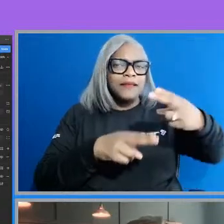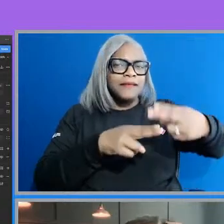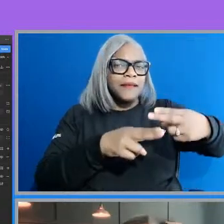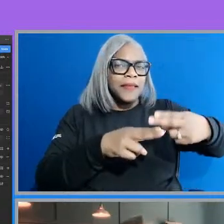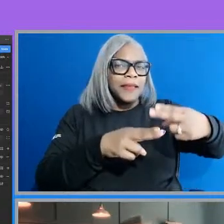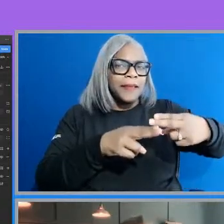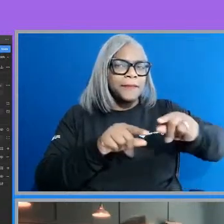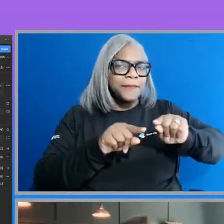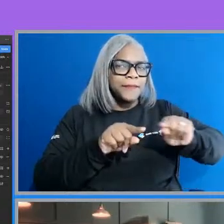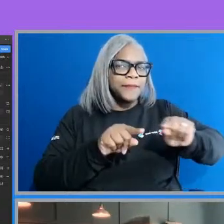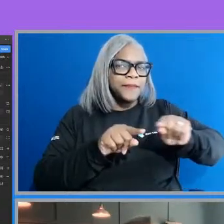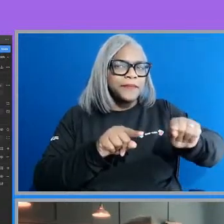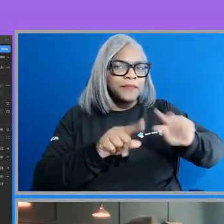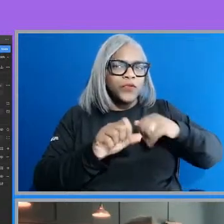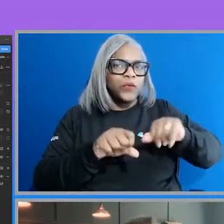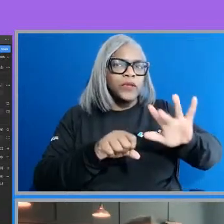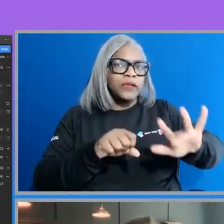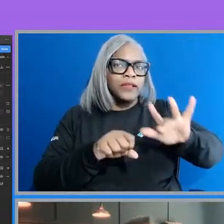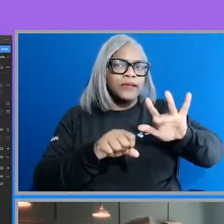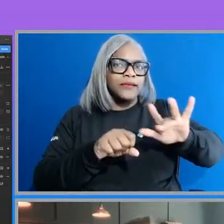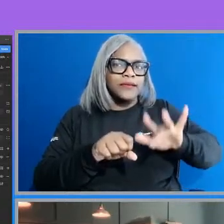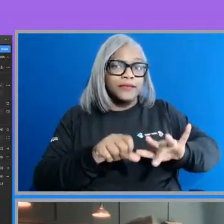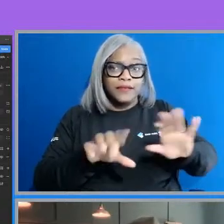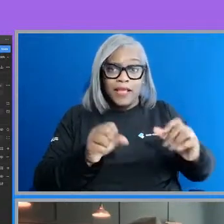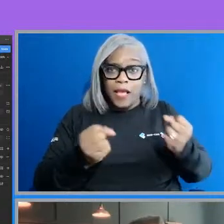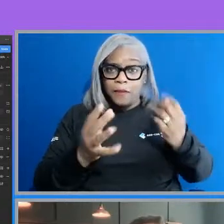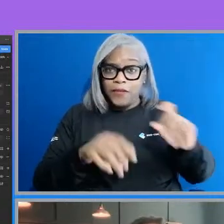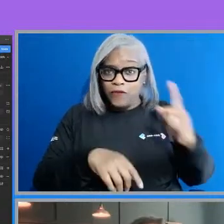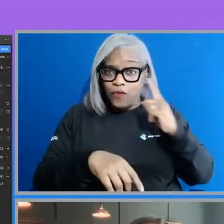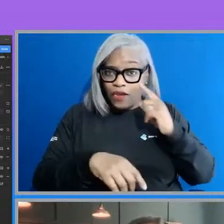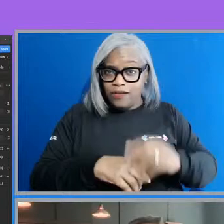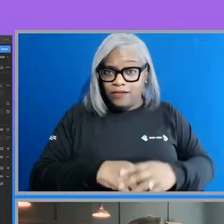testimonial cards was interactive? Maybe it is, maybe